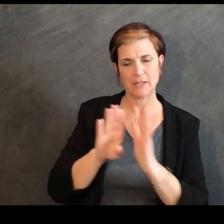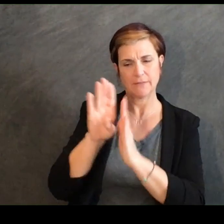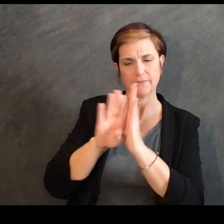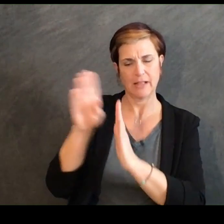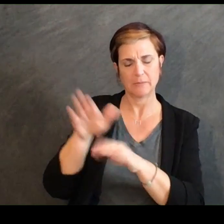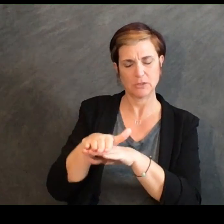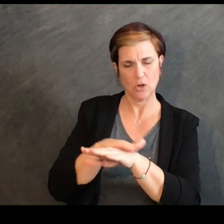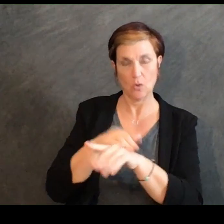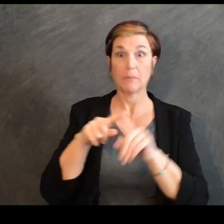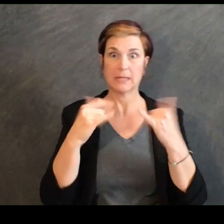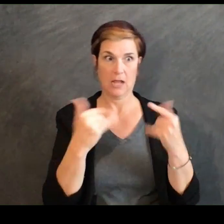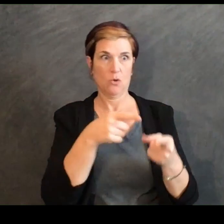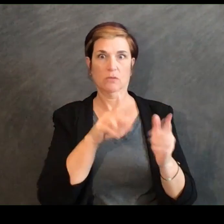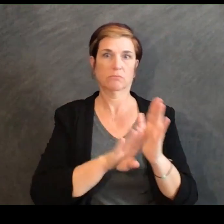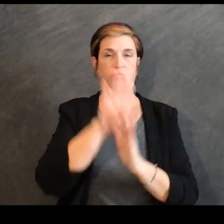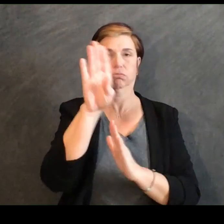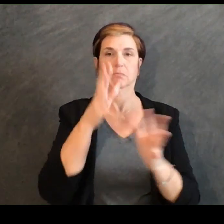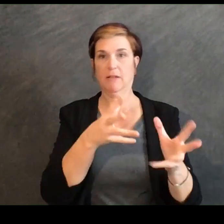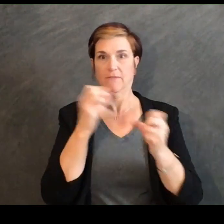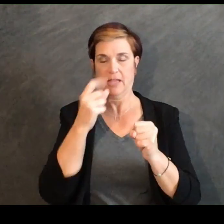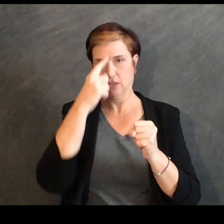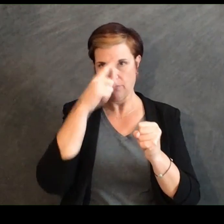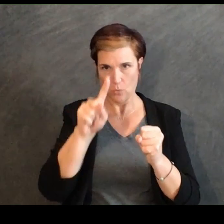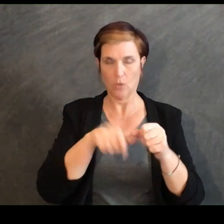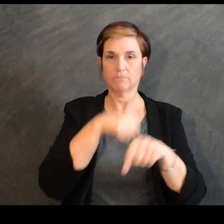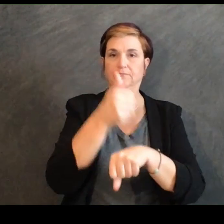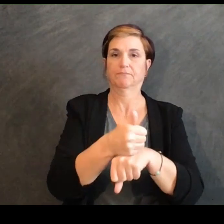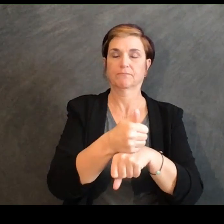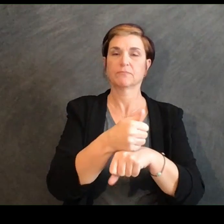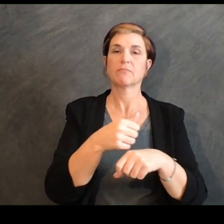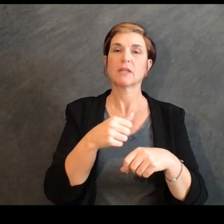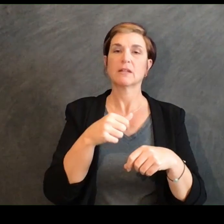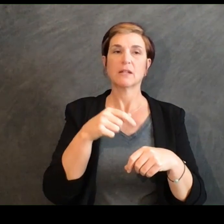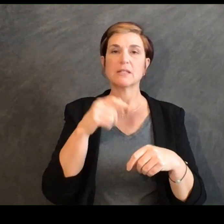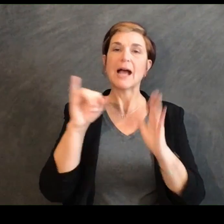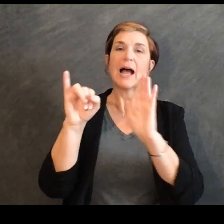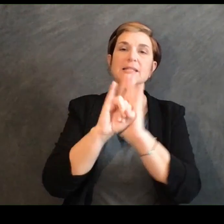facilitate testing at a nearby convenient location we have many many